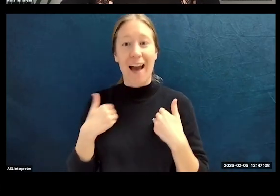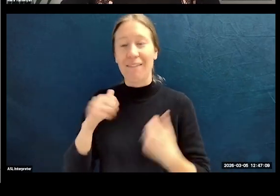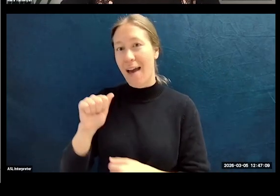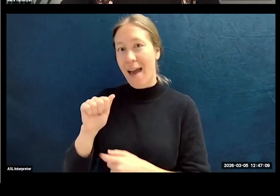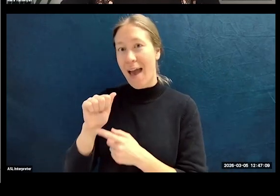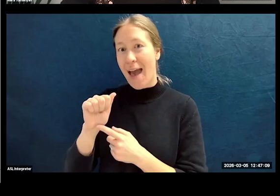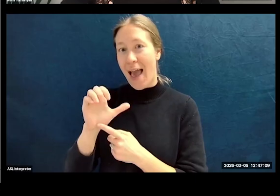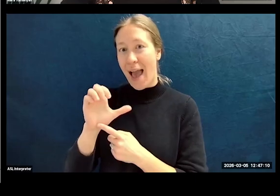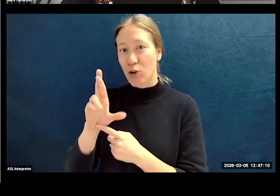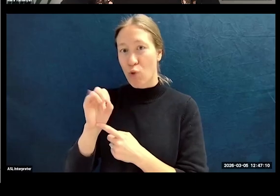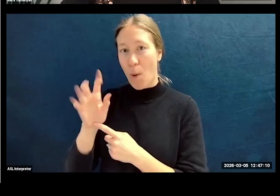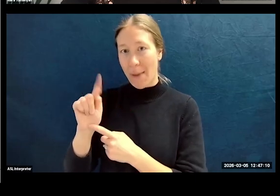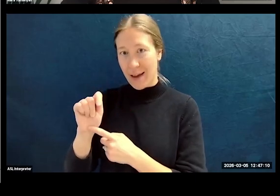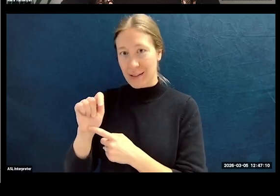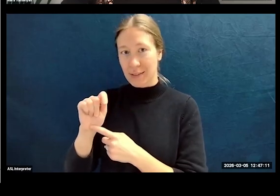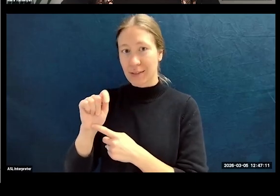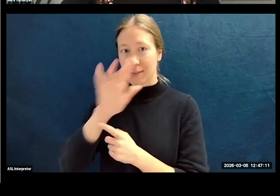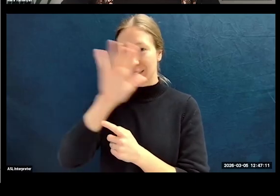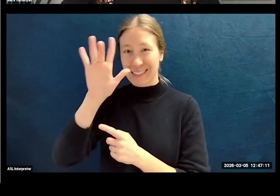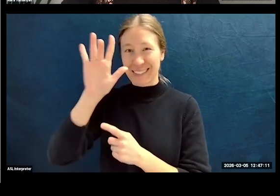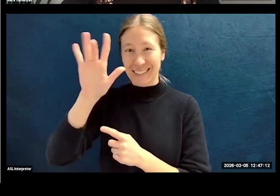and if you click Acrobat on this tab